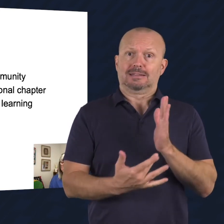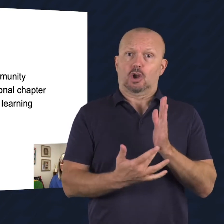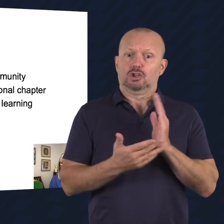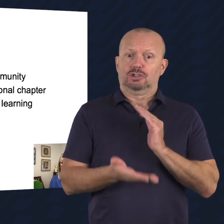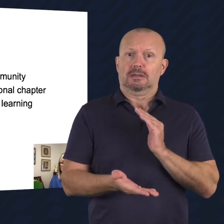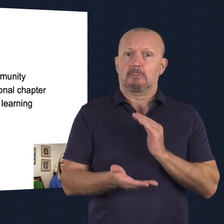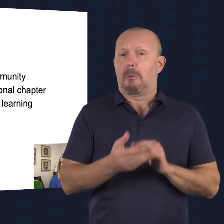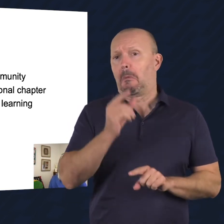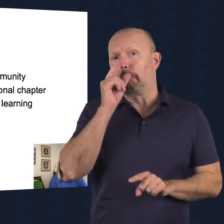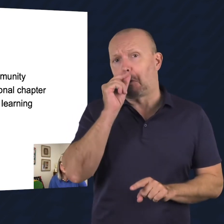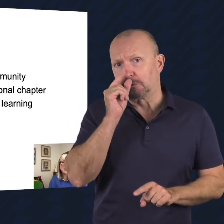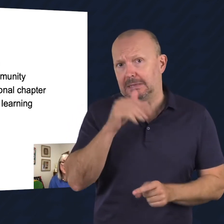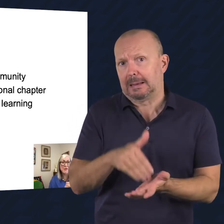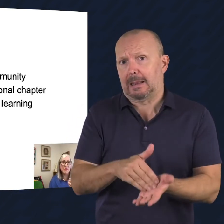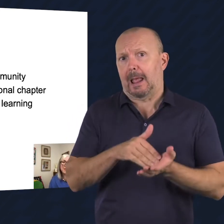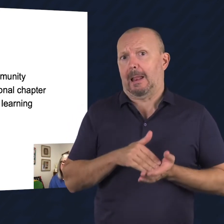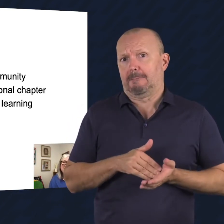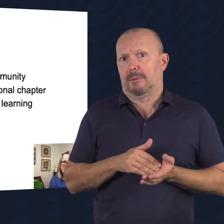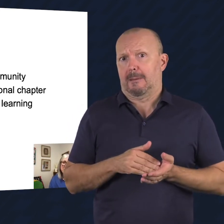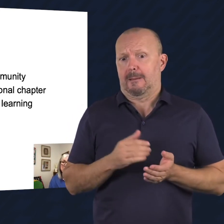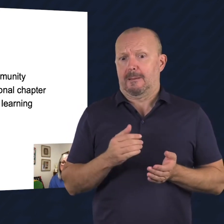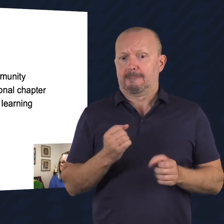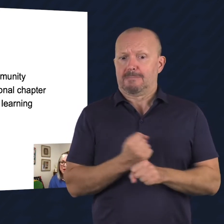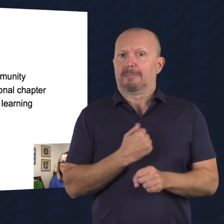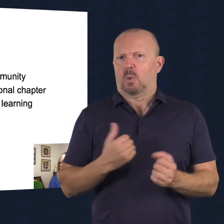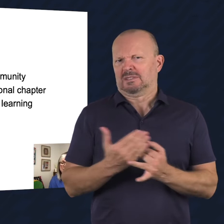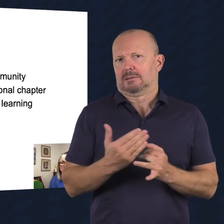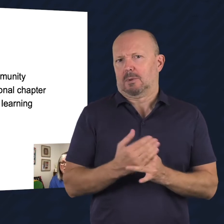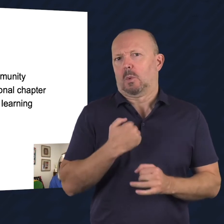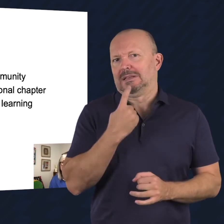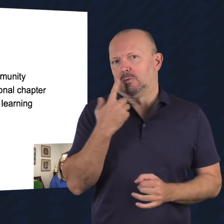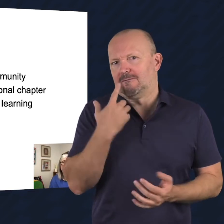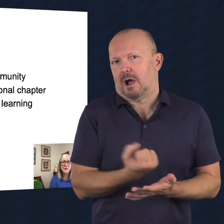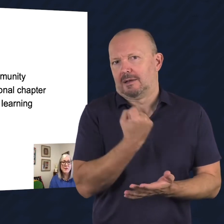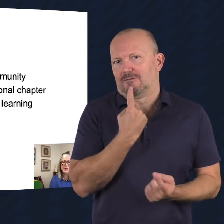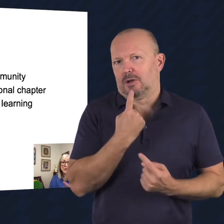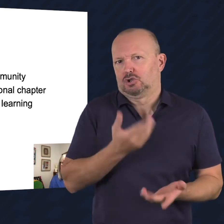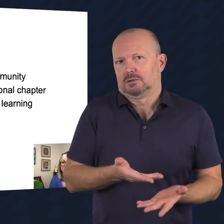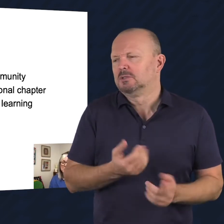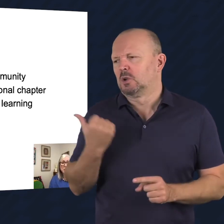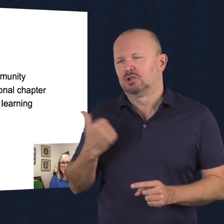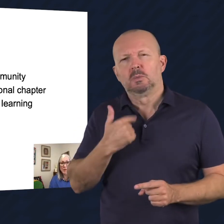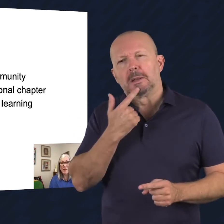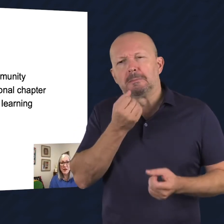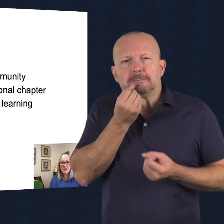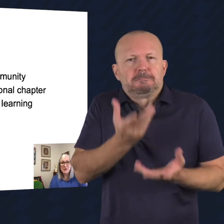intelligence technologies have the potential to help us in that process. So, she's gonna touch on some of the activities